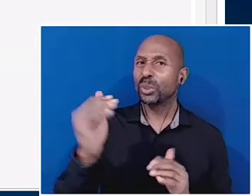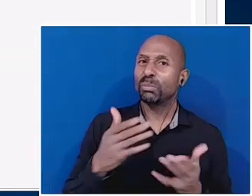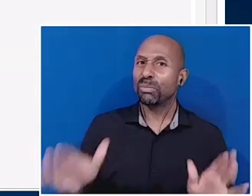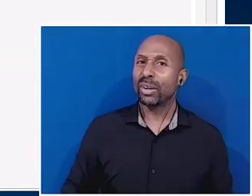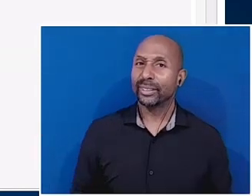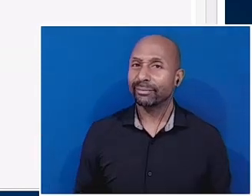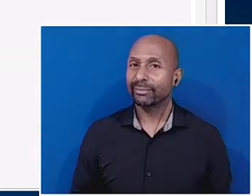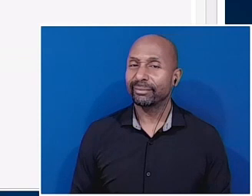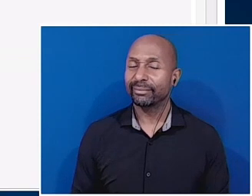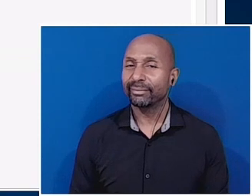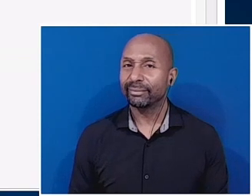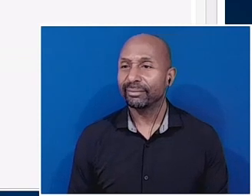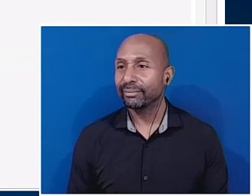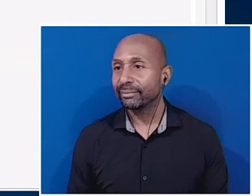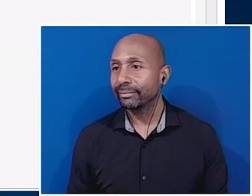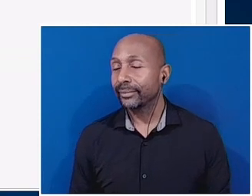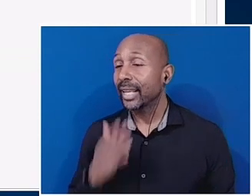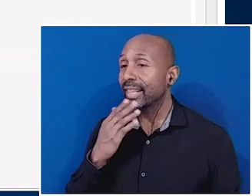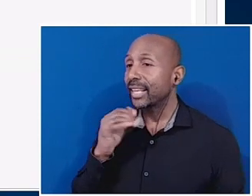Thank you, Jamie. Anyone else on the (b)?